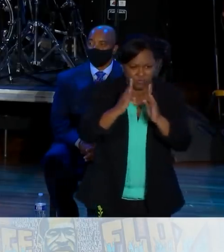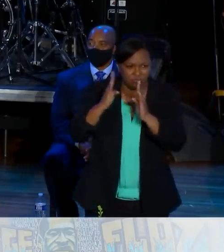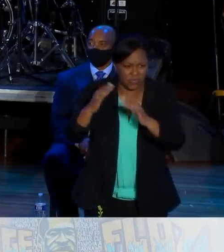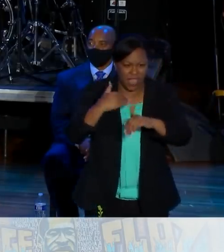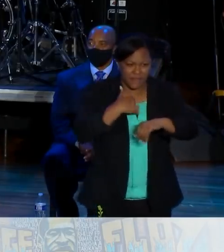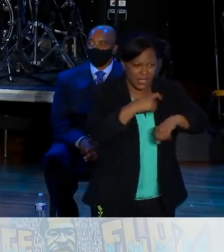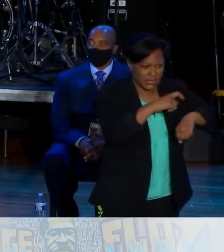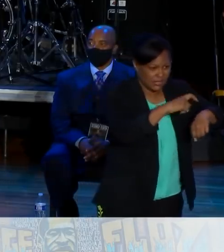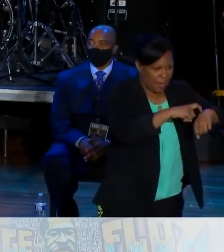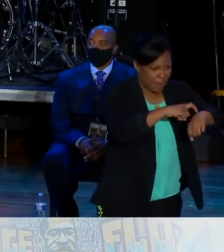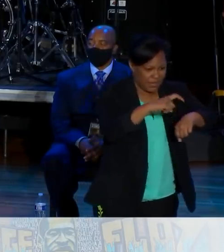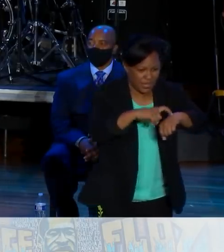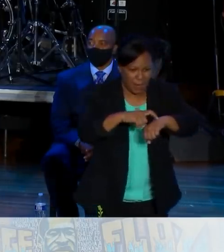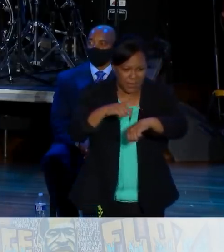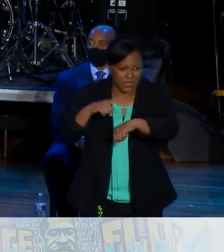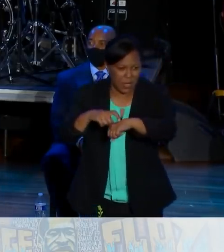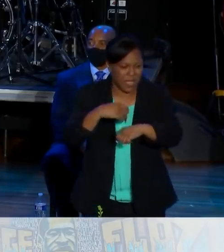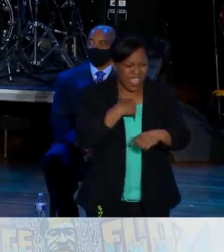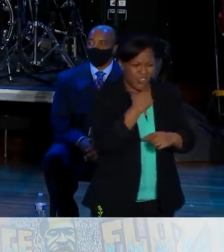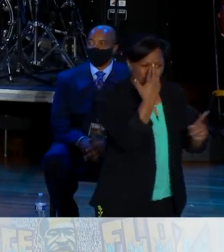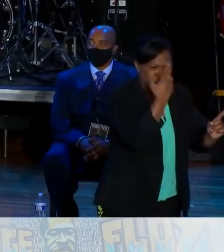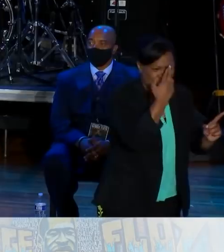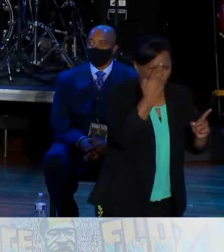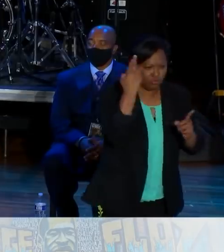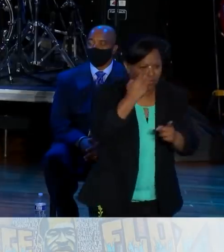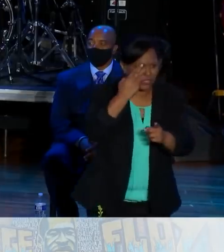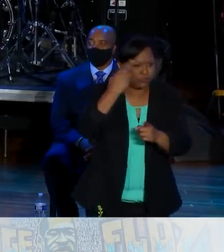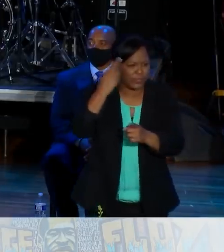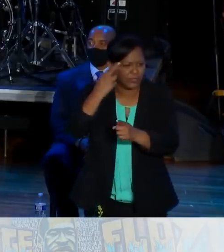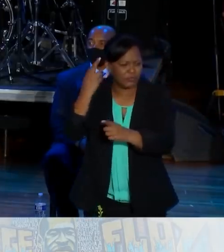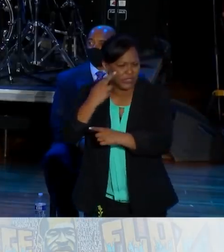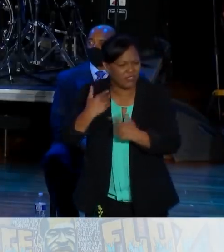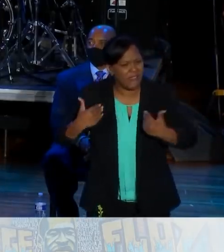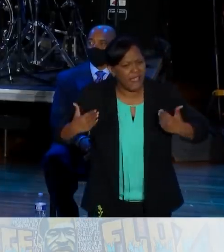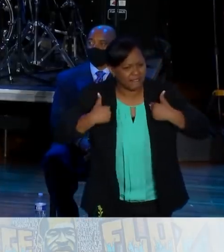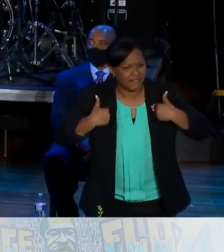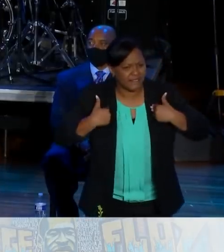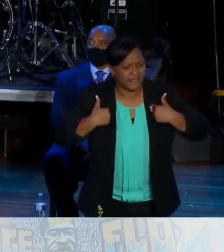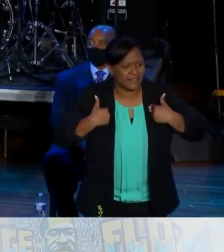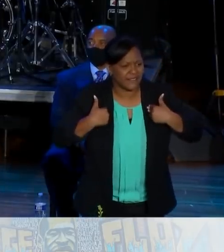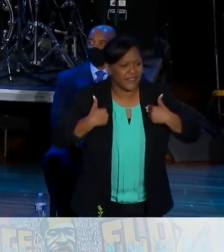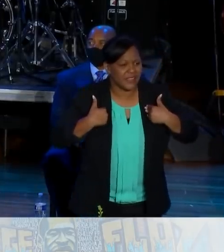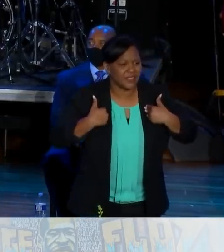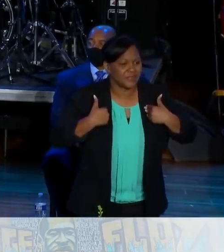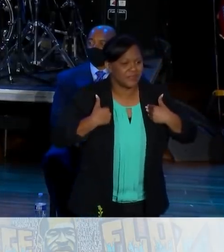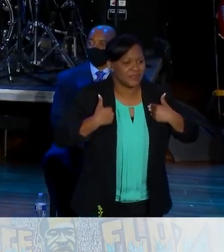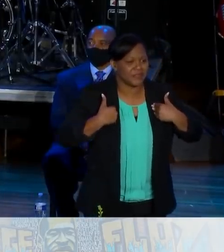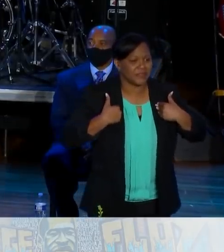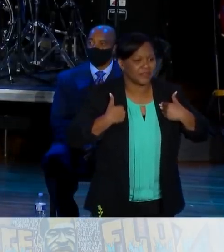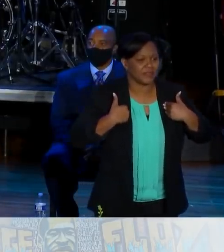ECCLESIASTS 3. TO EVERY SEASON, THERE'S A TIME AND A PURPOSE